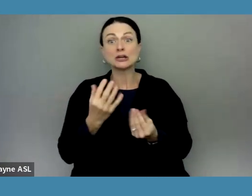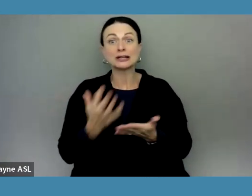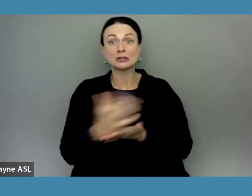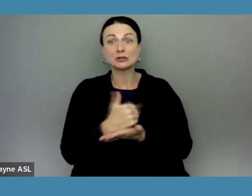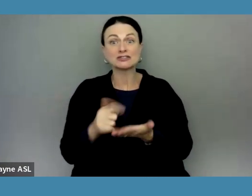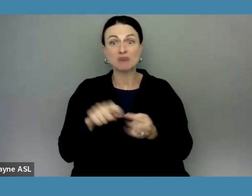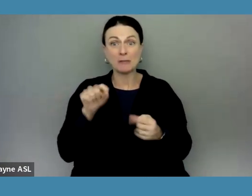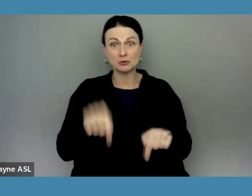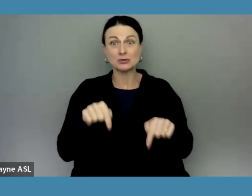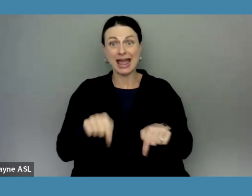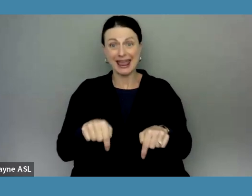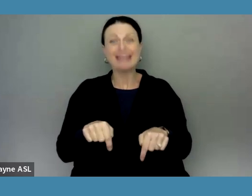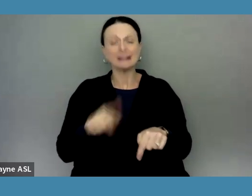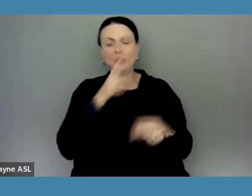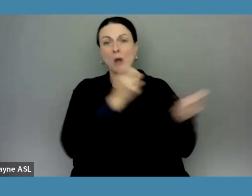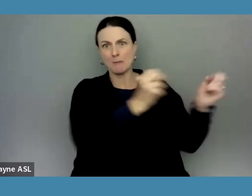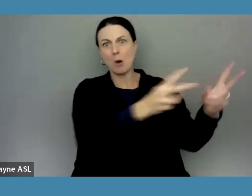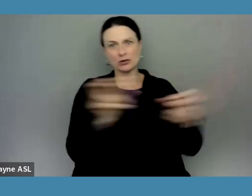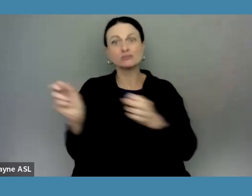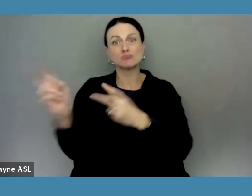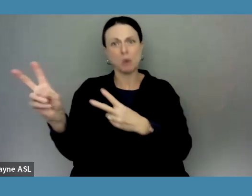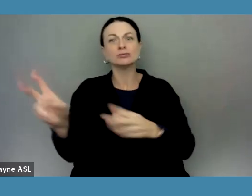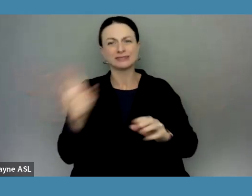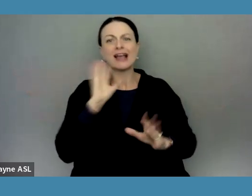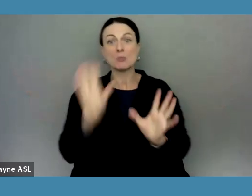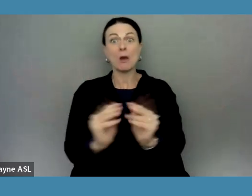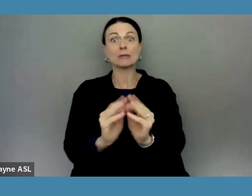and for those webinars that are gonna be coming up as well.